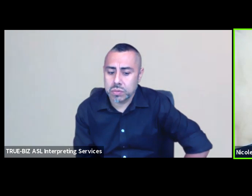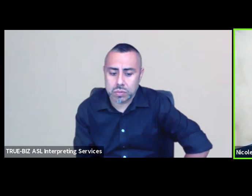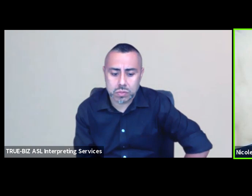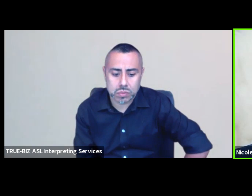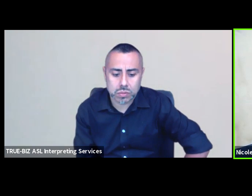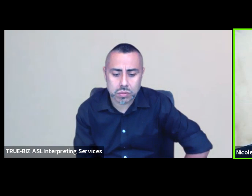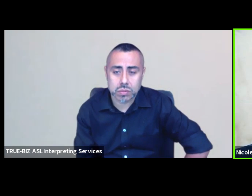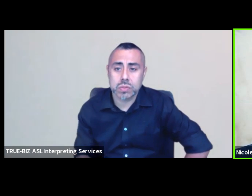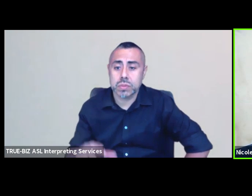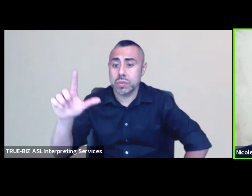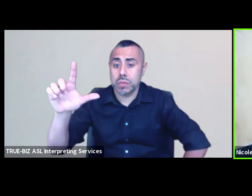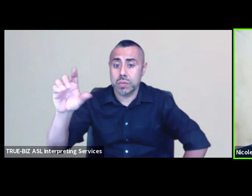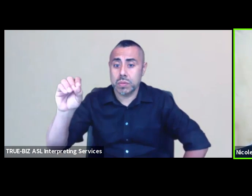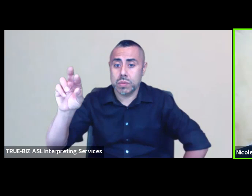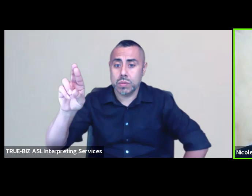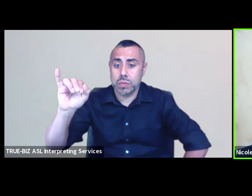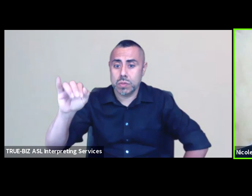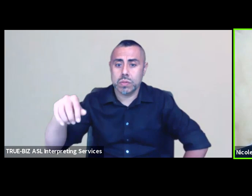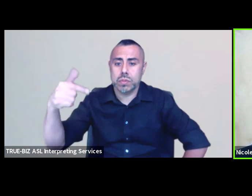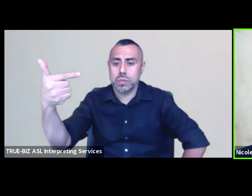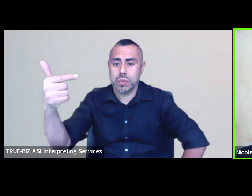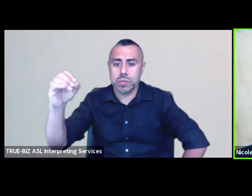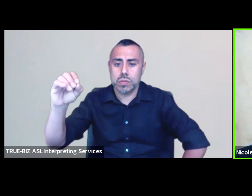Lori Goldstein, did you want to chime in at this moment?